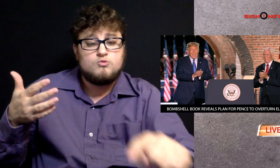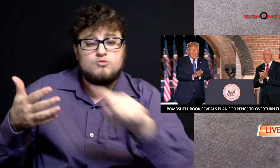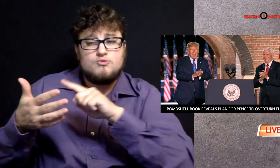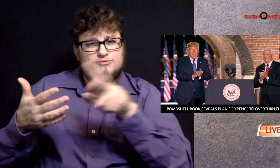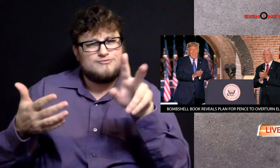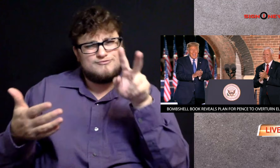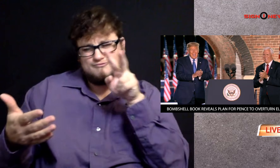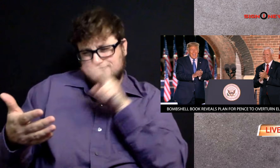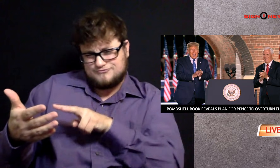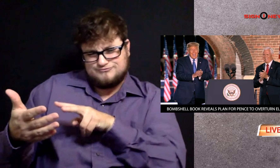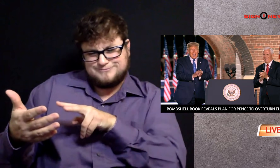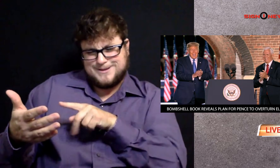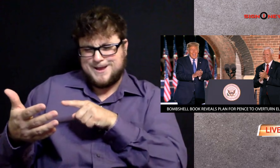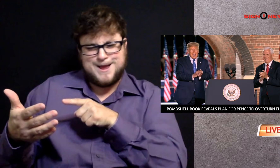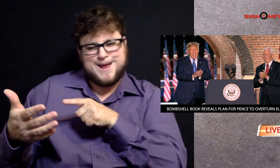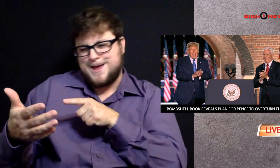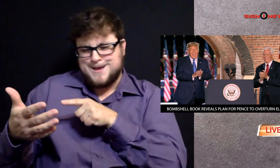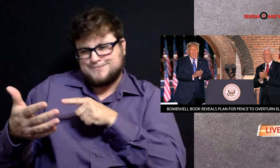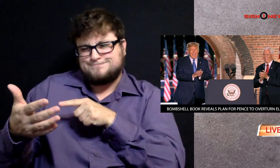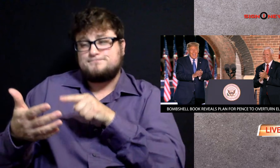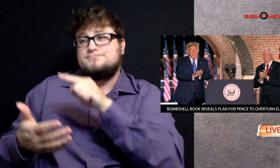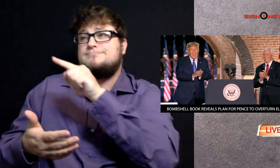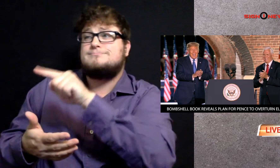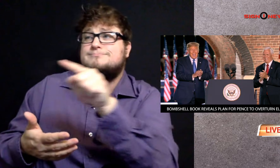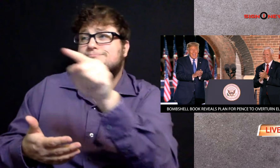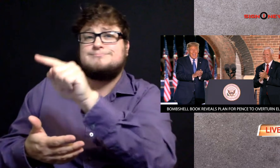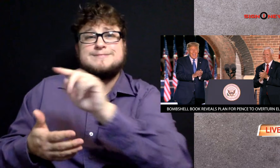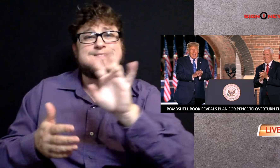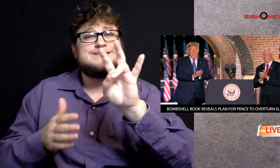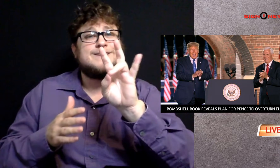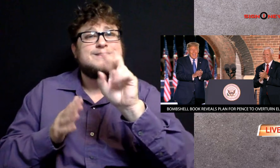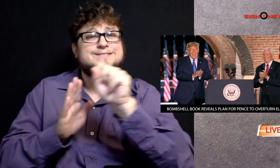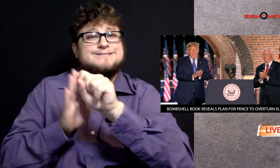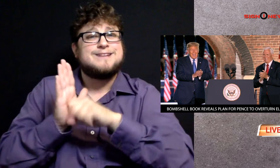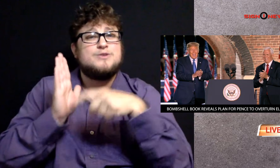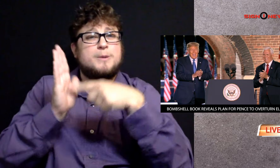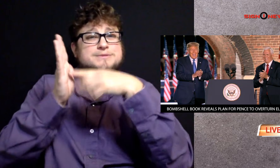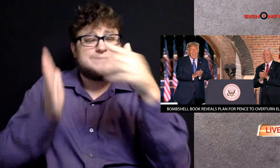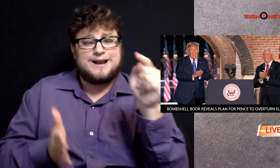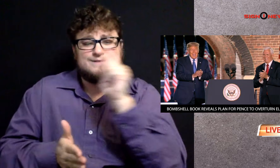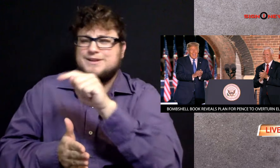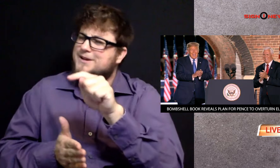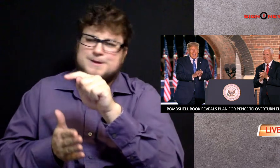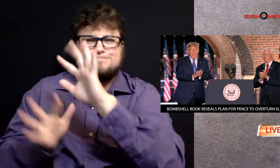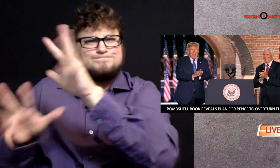that he could overturn the results of the election the election by throwing out electors from seven